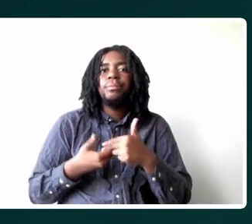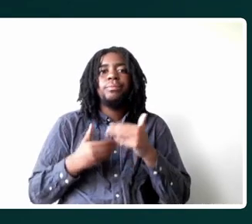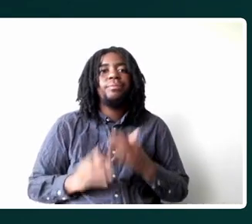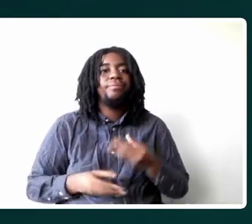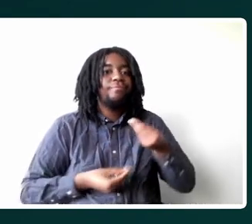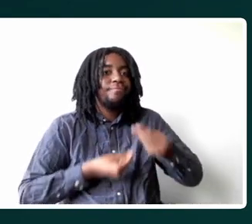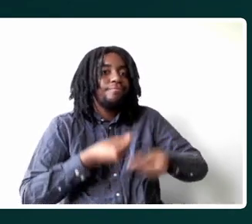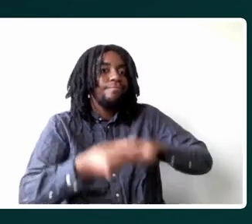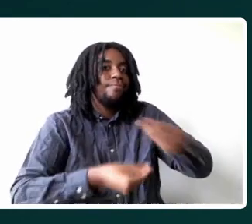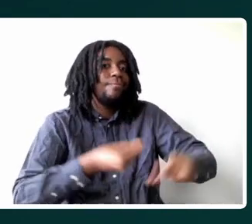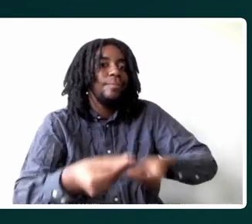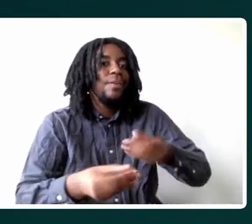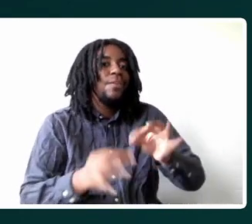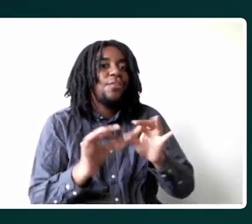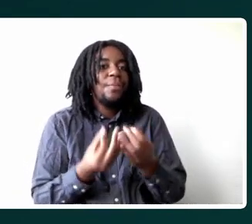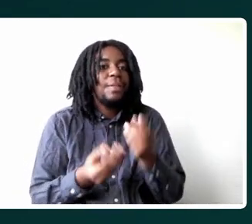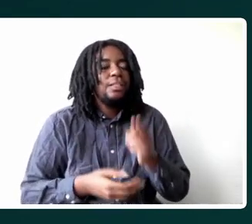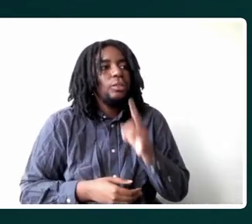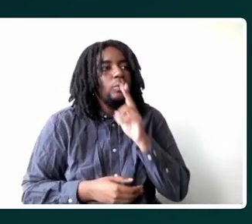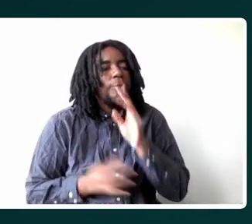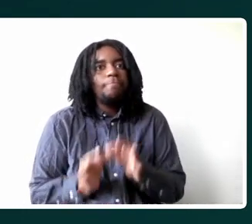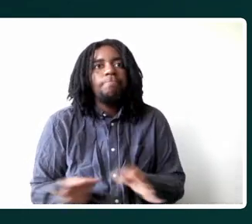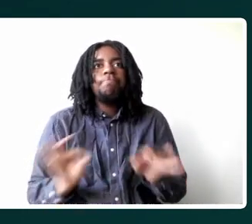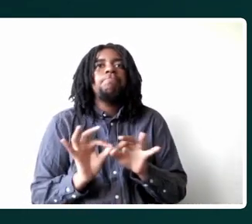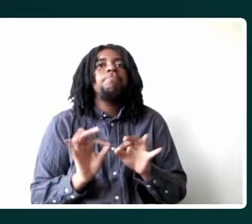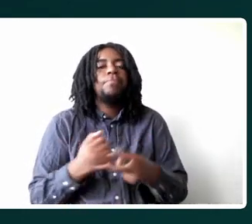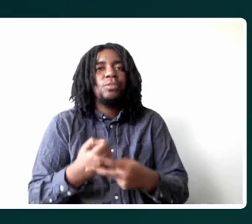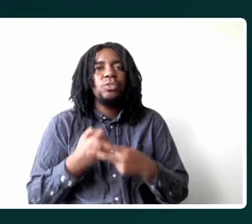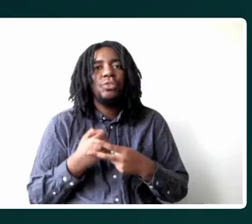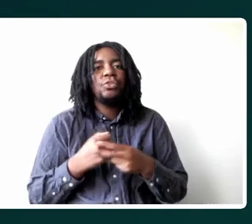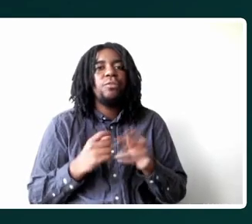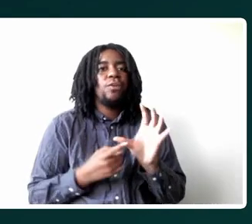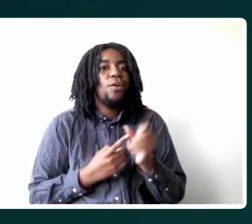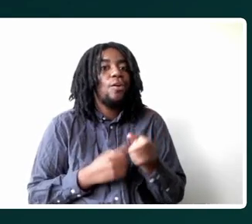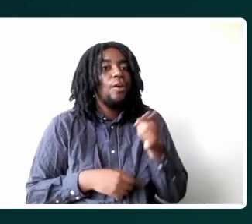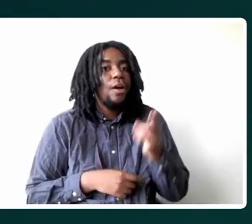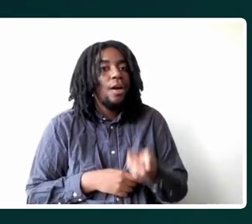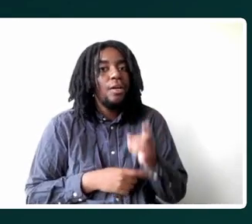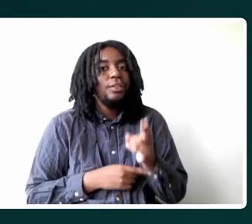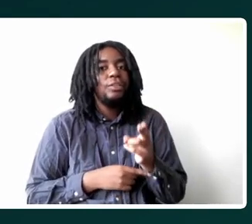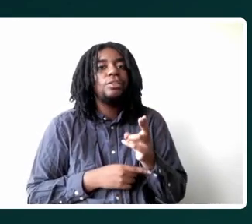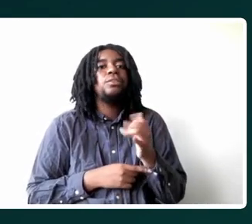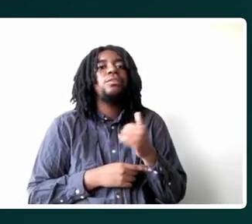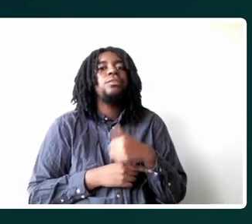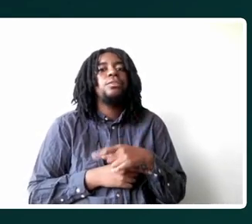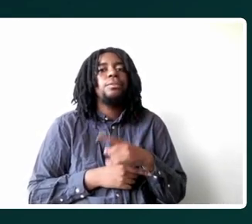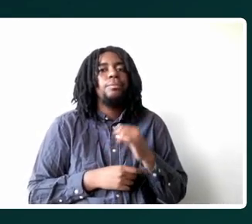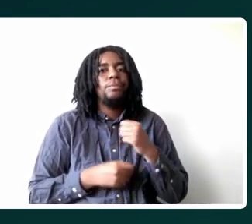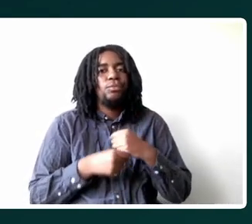so critical to preserving cultural heritage and ensuring a strong sense of identity. For these